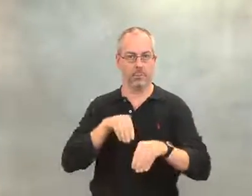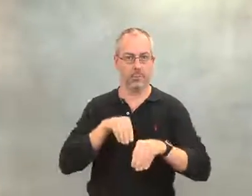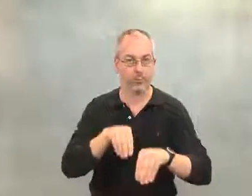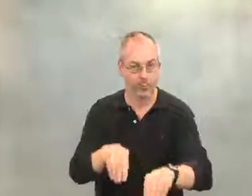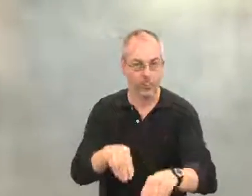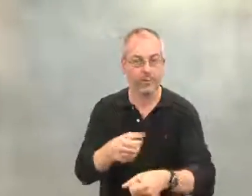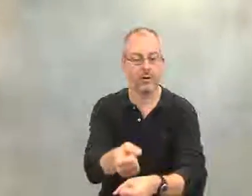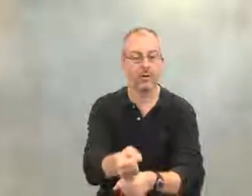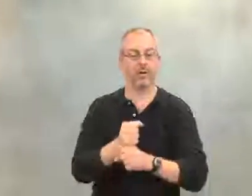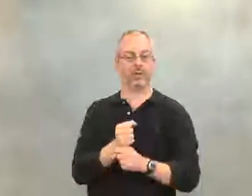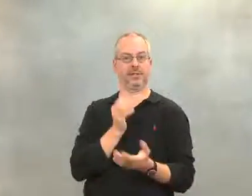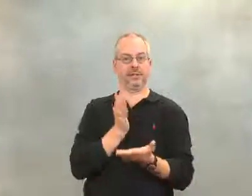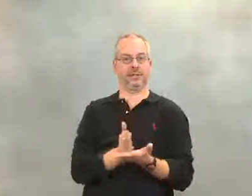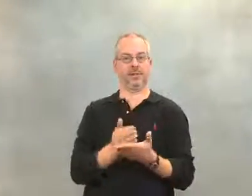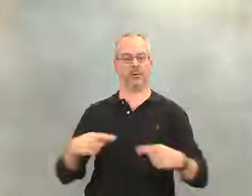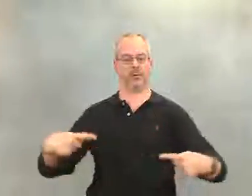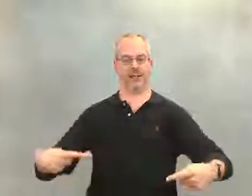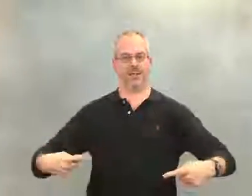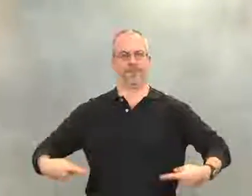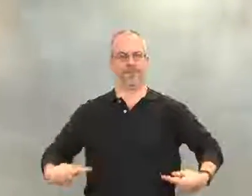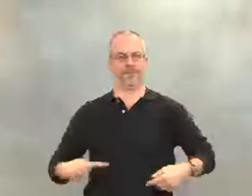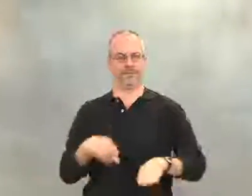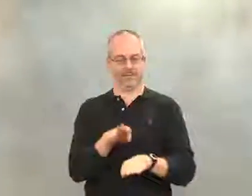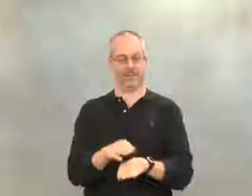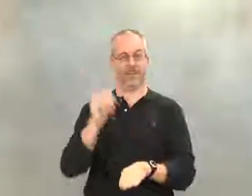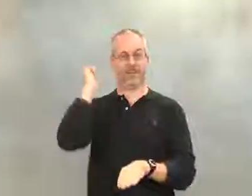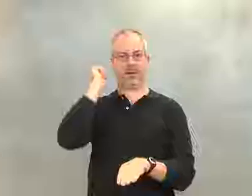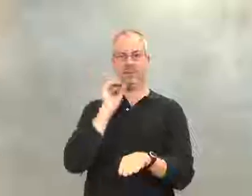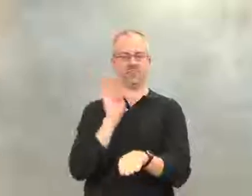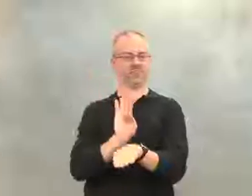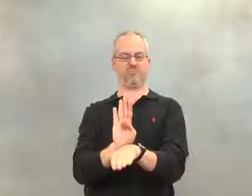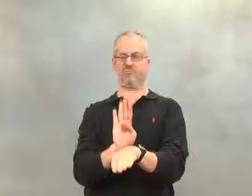Pulling back on the stick stopped the cart on wheels.